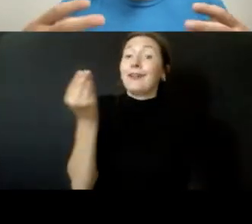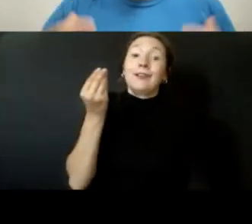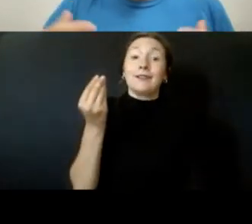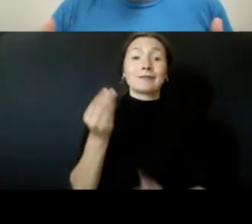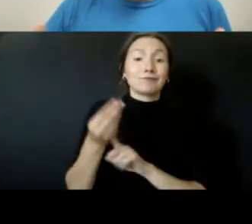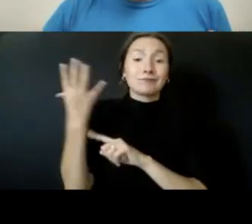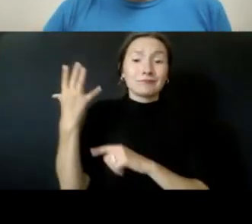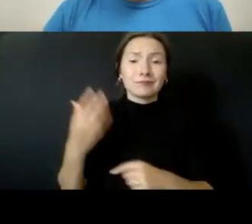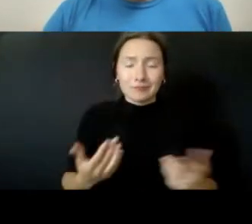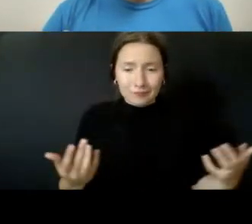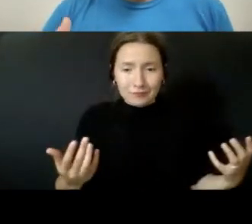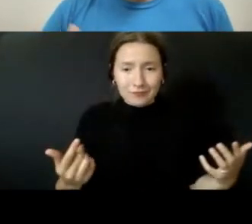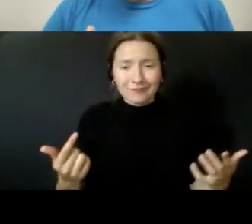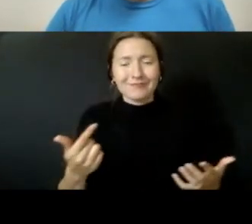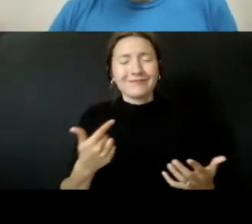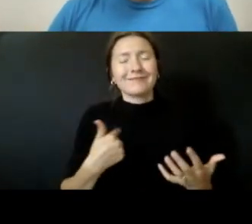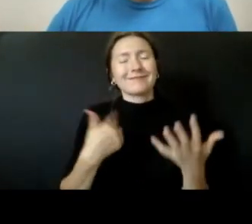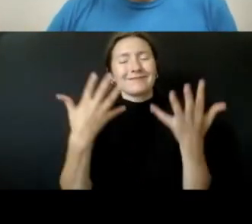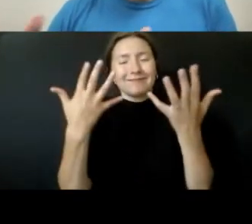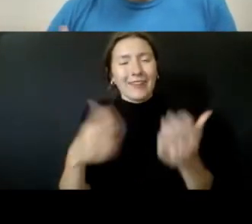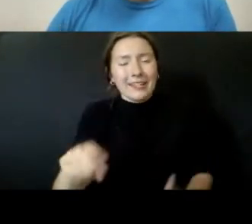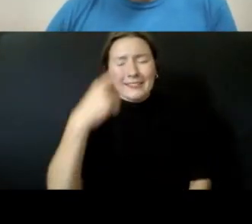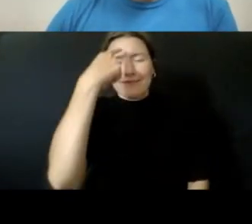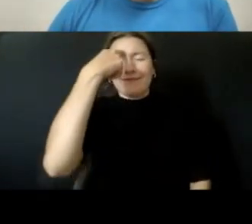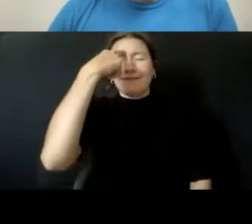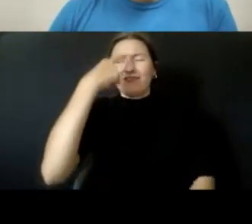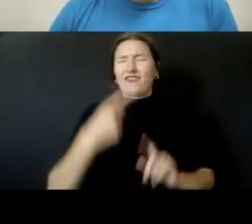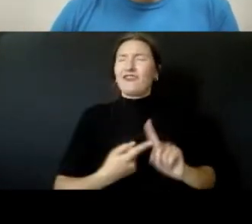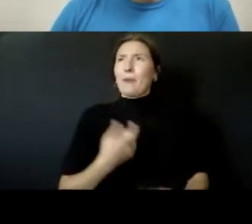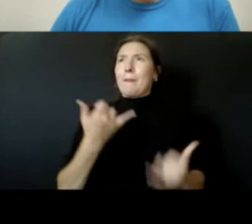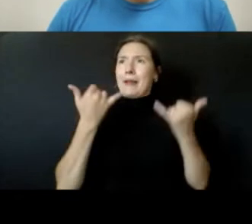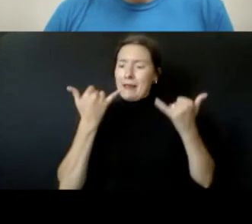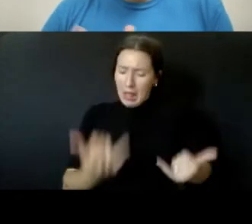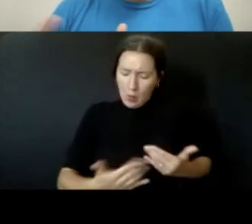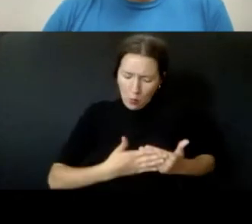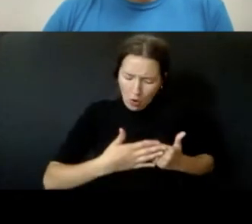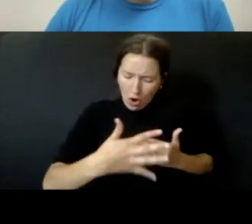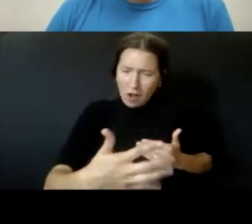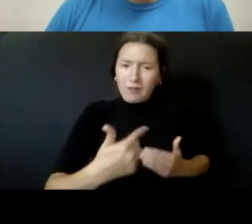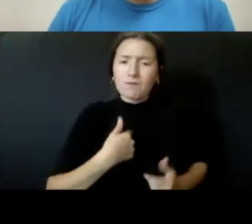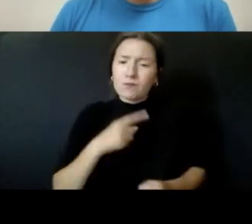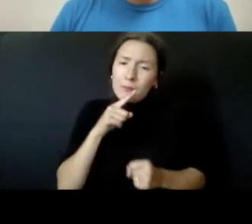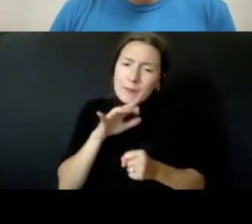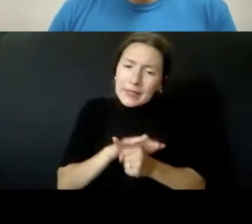better developer i'm committed to being a better leader and advocate for people that aren't um